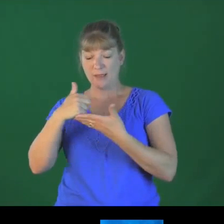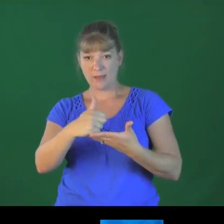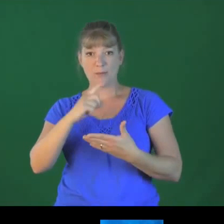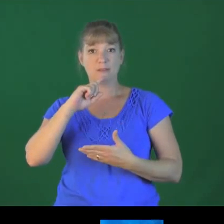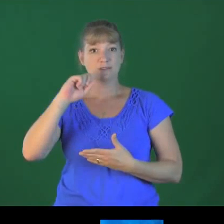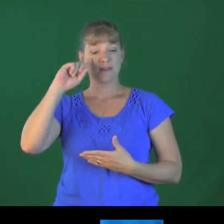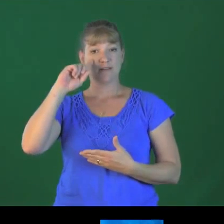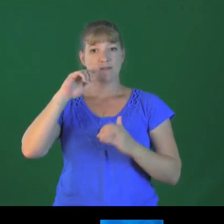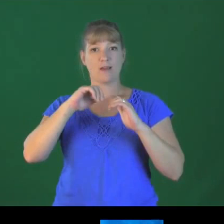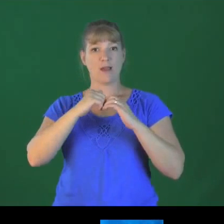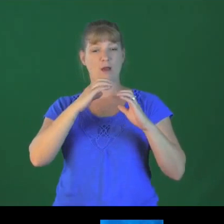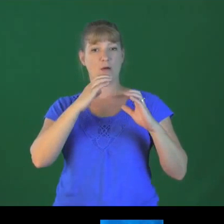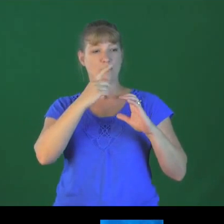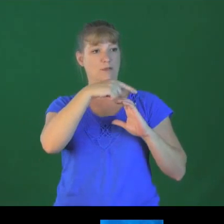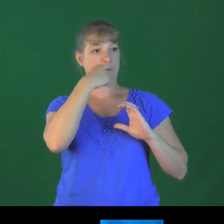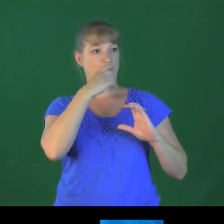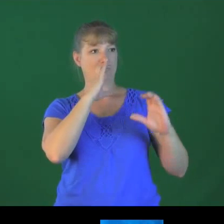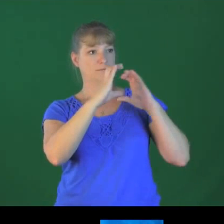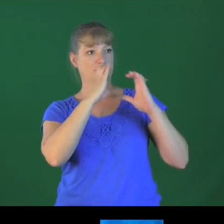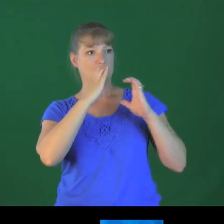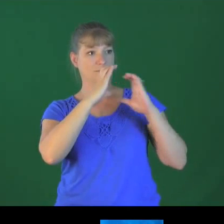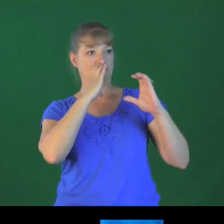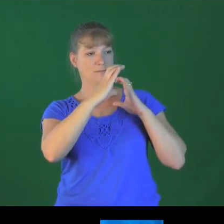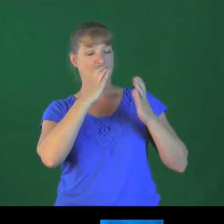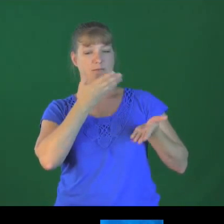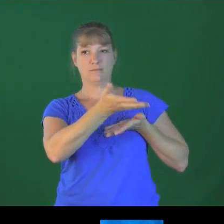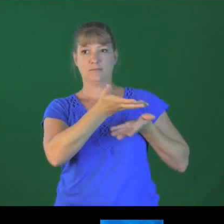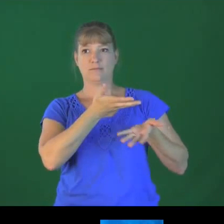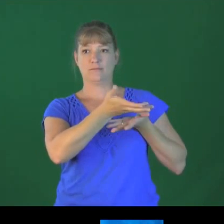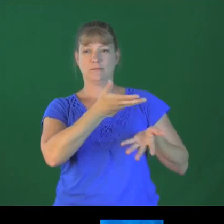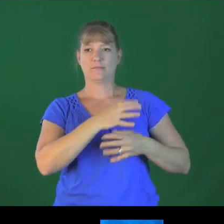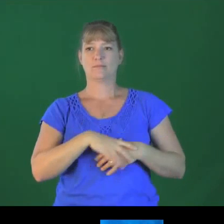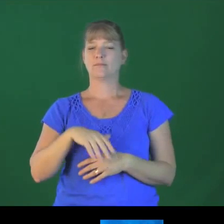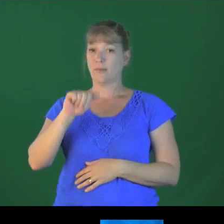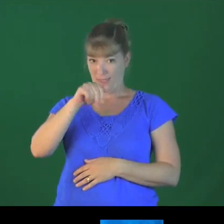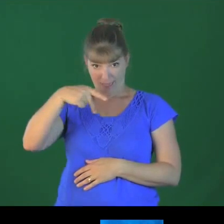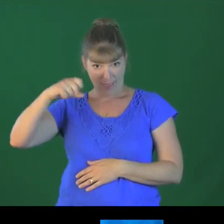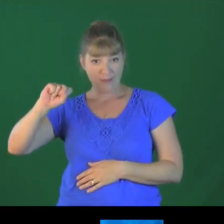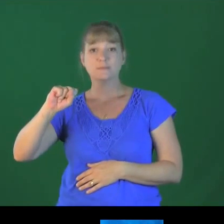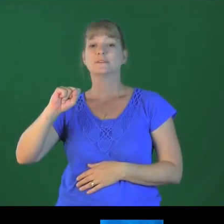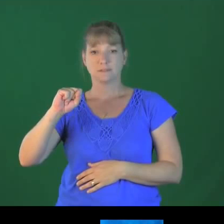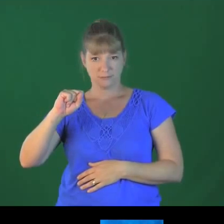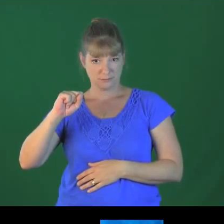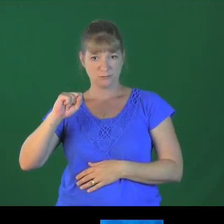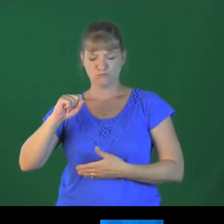to communicate with people, who are hearing. There are apps that can help people learn ASL